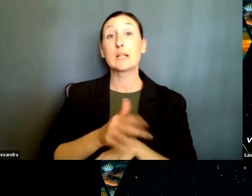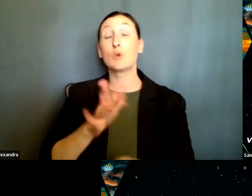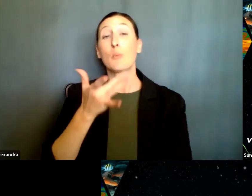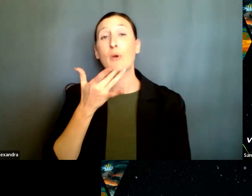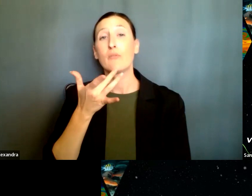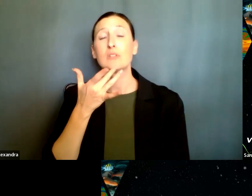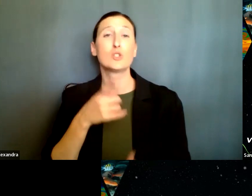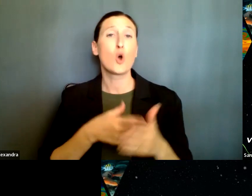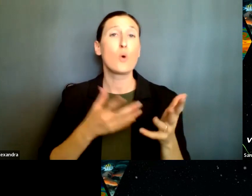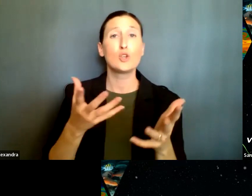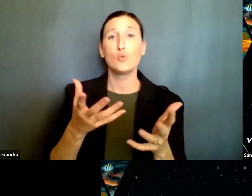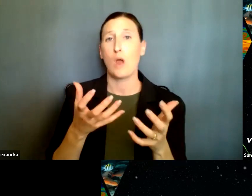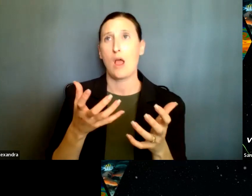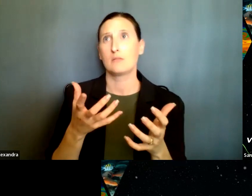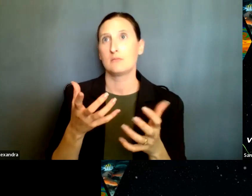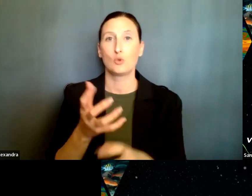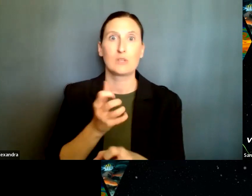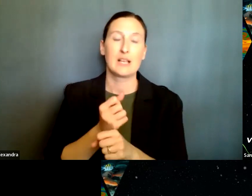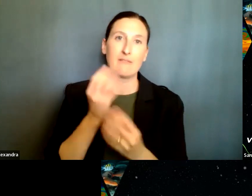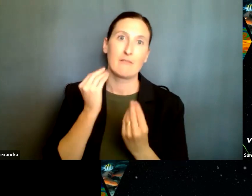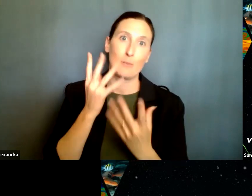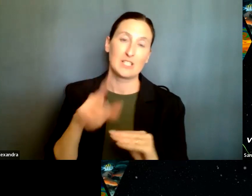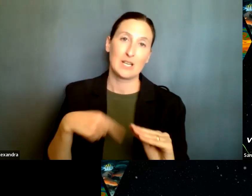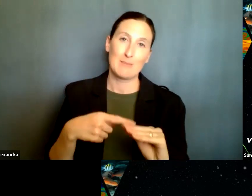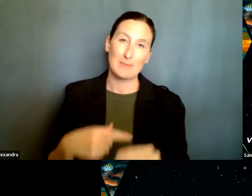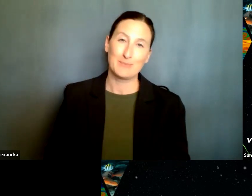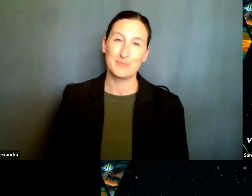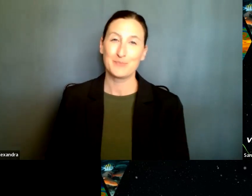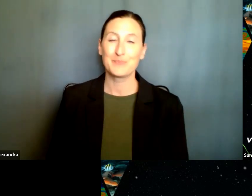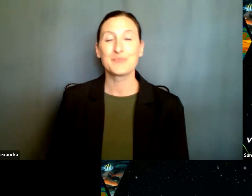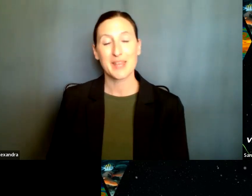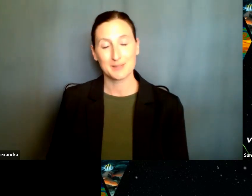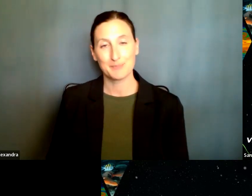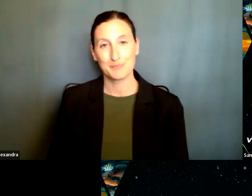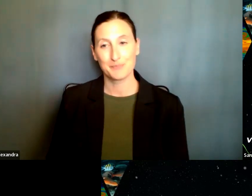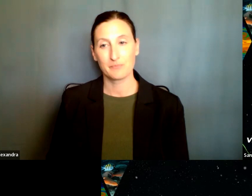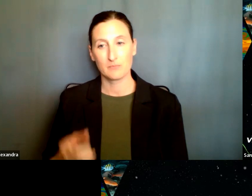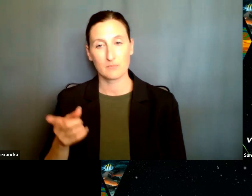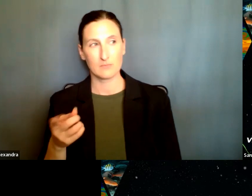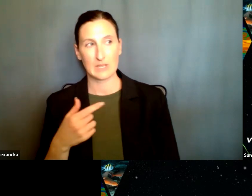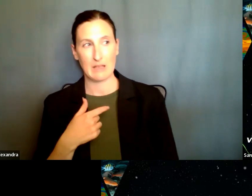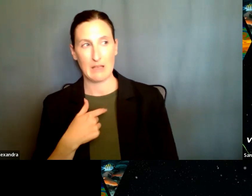you would like to receive information from. Yes. Matthew Douglass: I just googled MyNSF. Can we do this in real time?